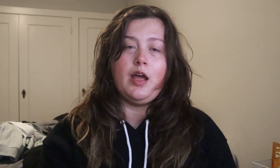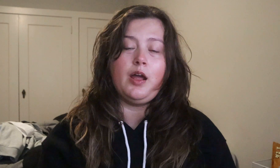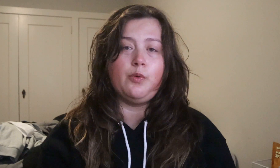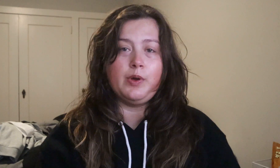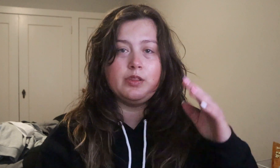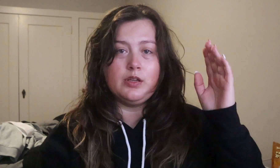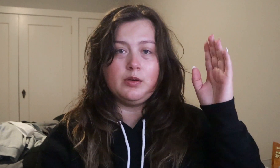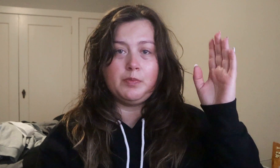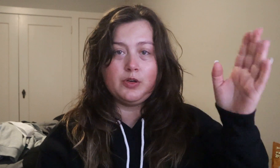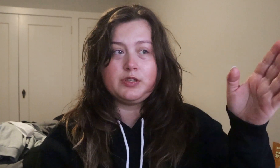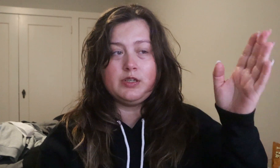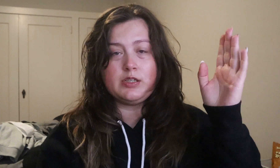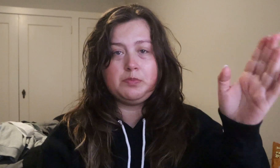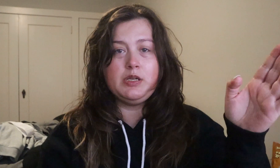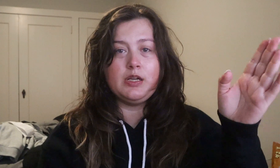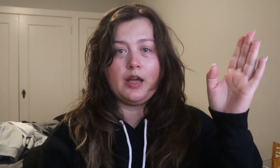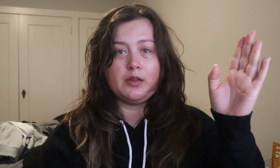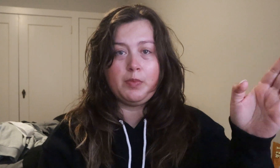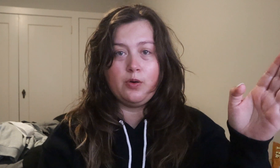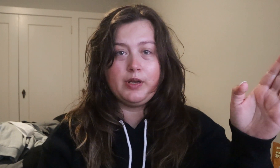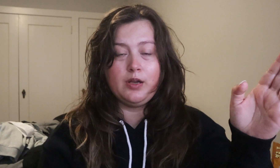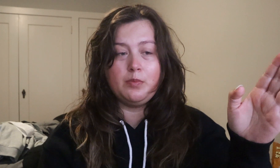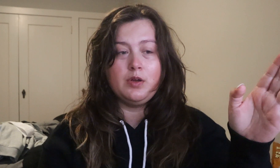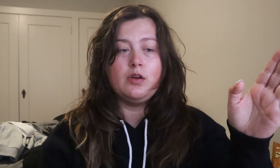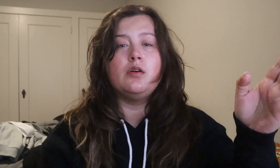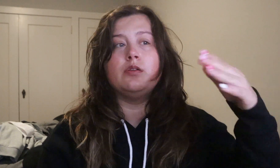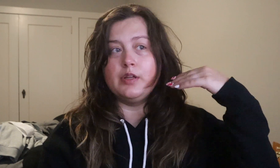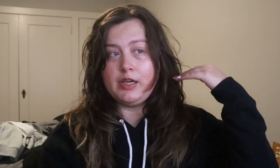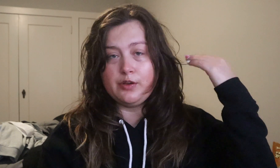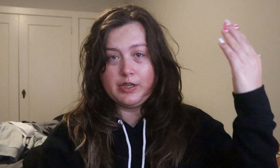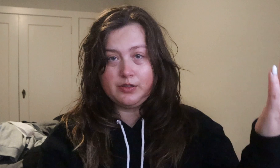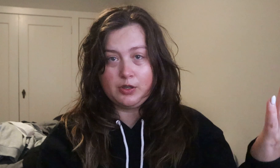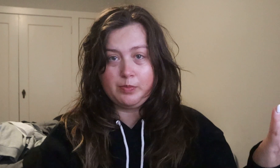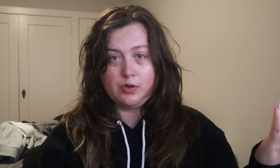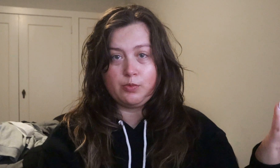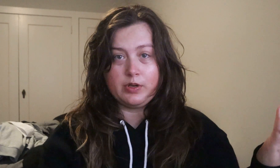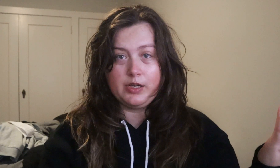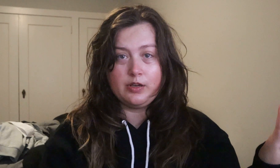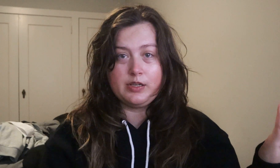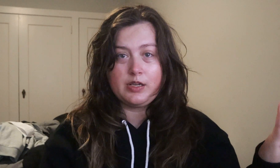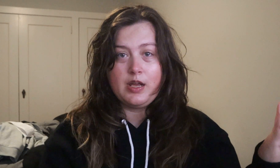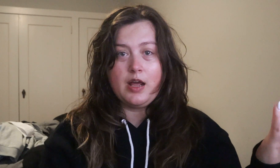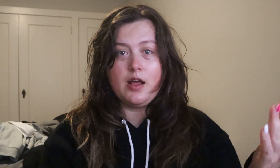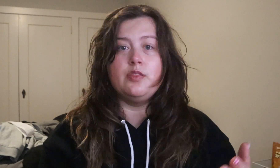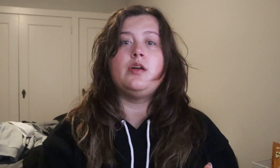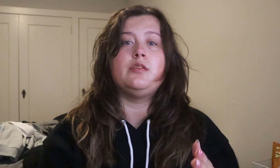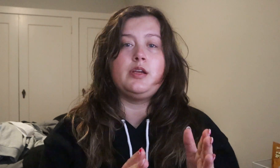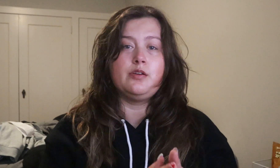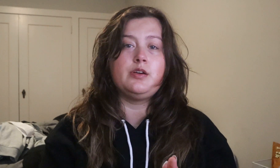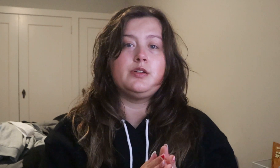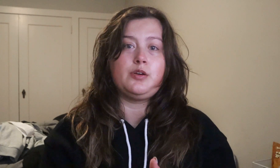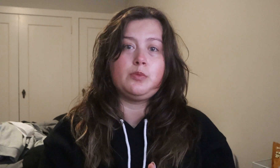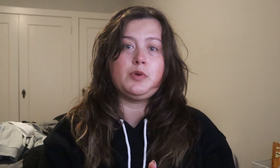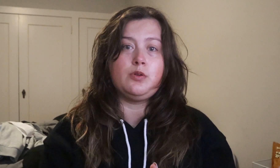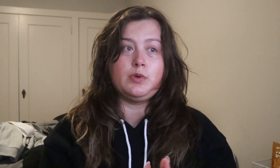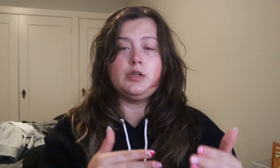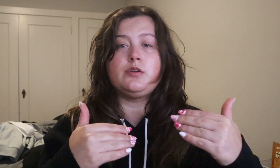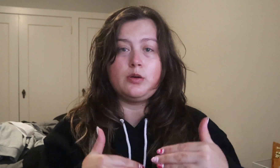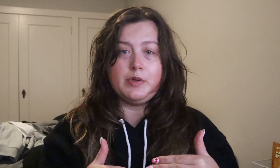And when the person is speaking at the podium, the hearing interpreter will hear it and then the hearing interpreter will interpret